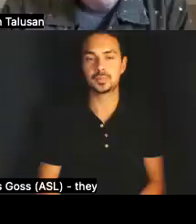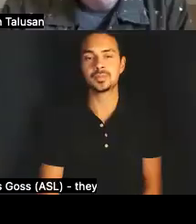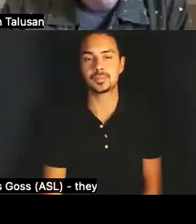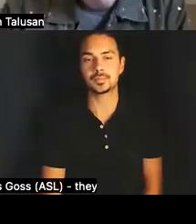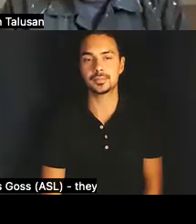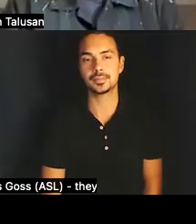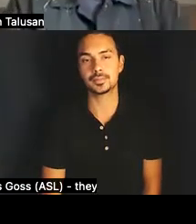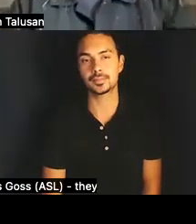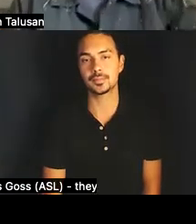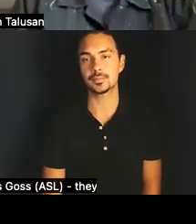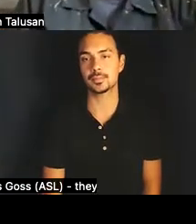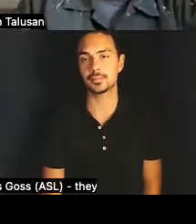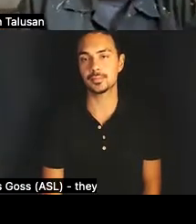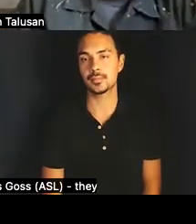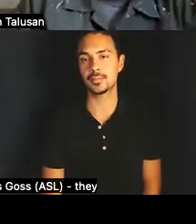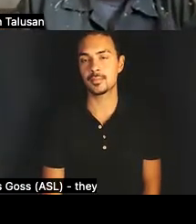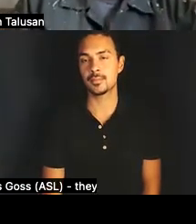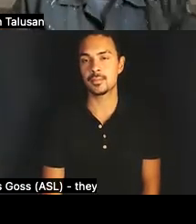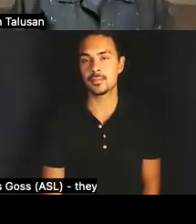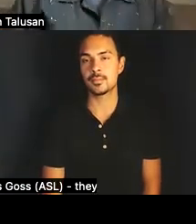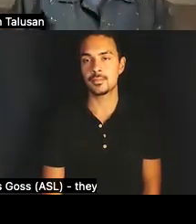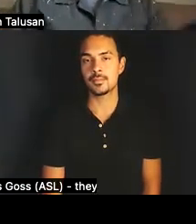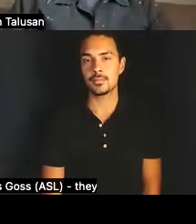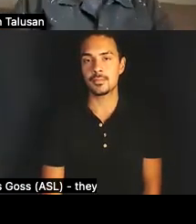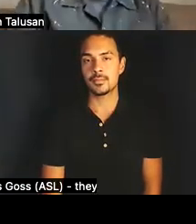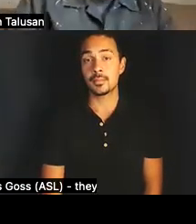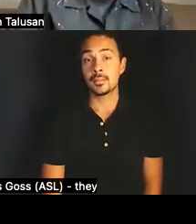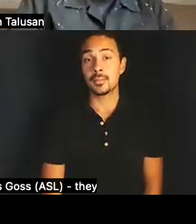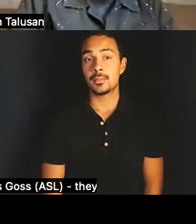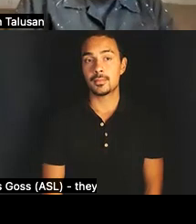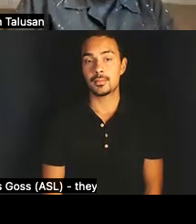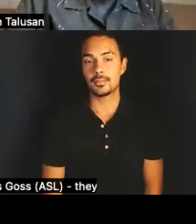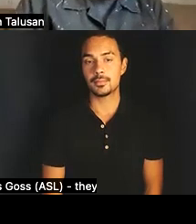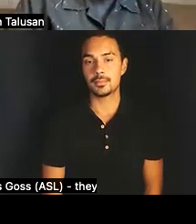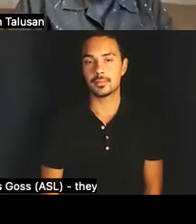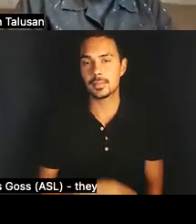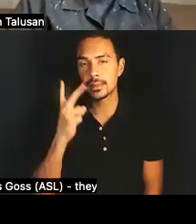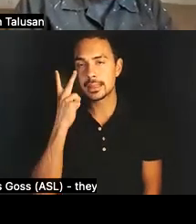I will keep going.